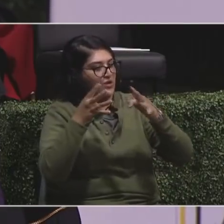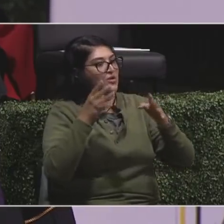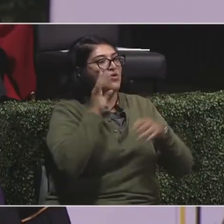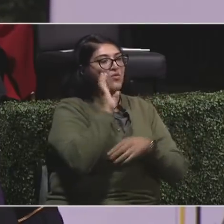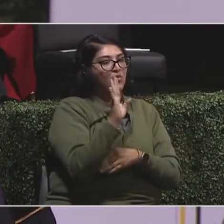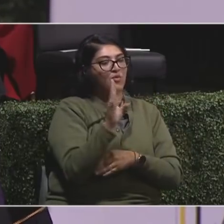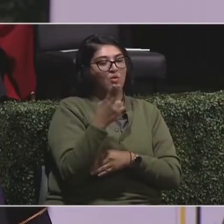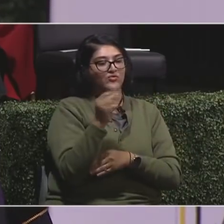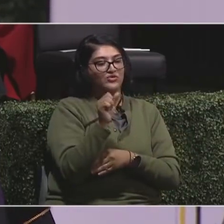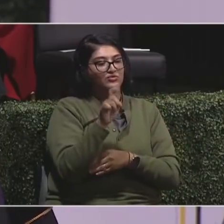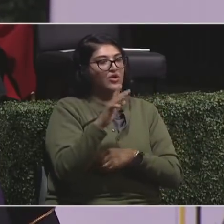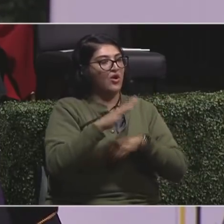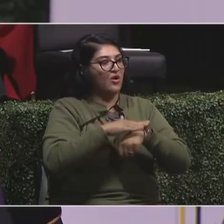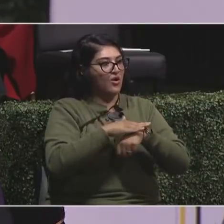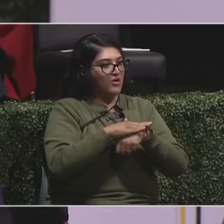CAREERS IN GLOBAL BUSINESS, AND IN THE